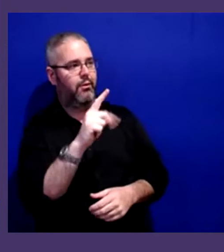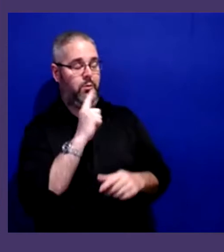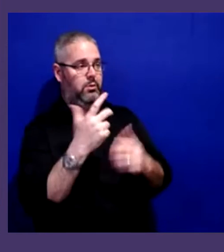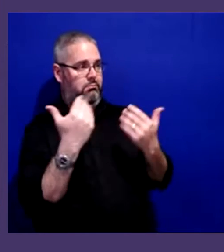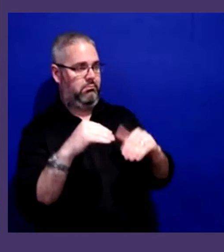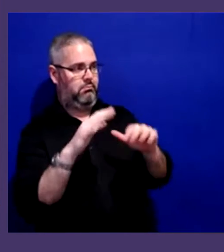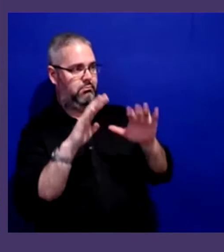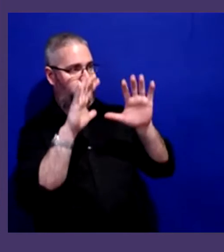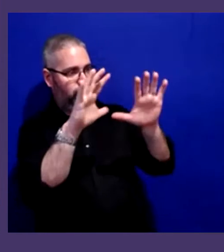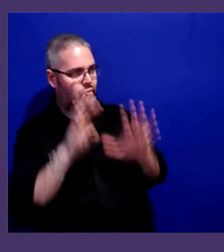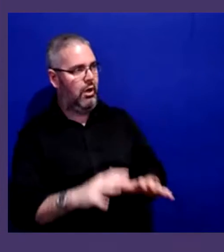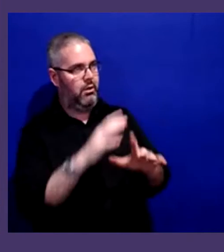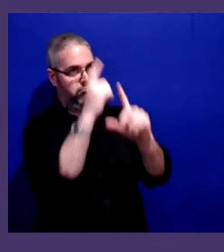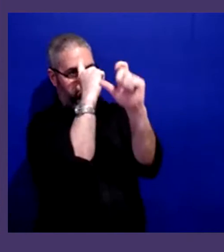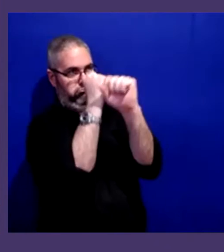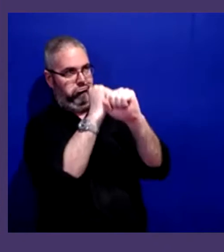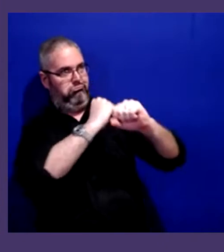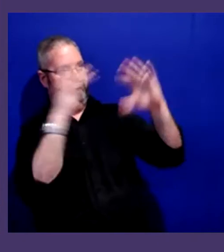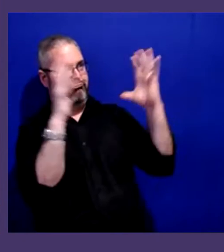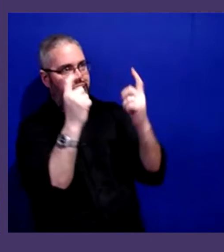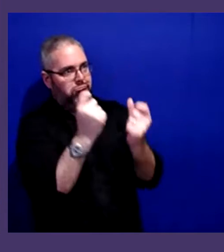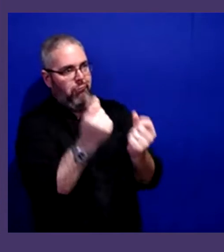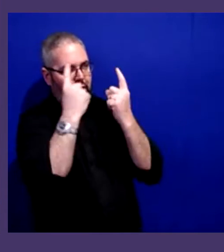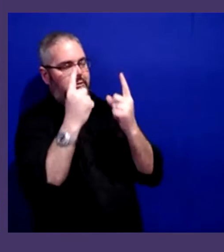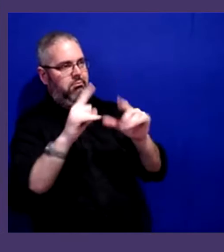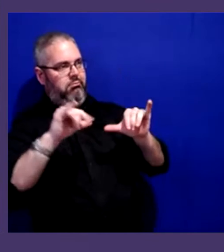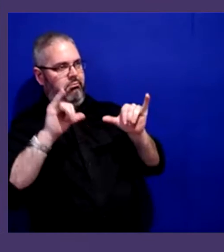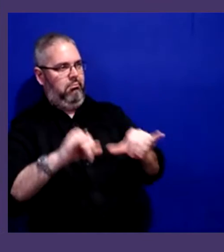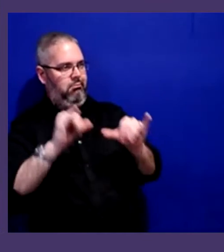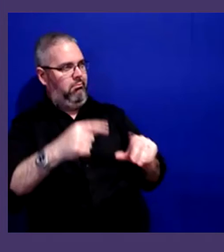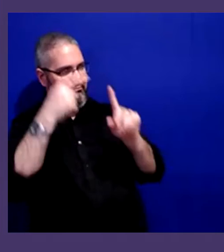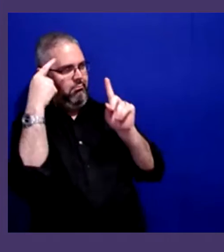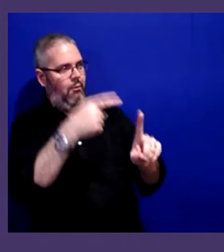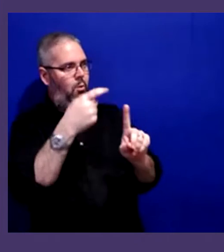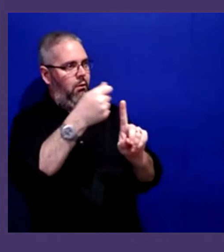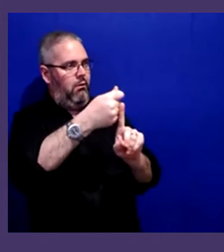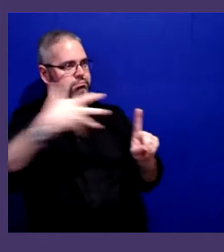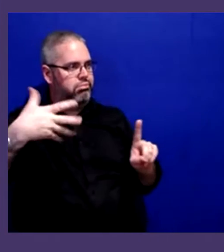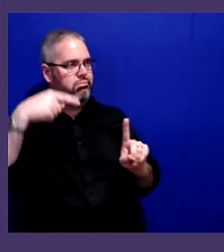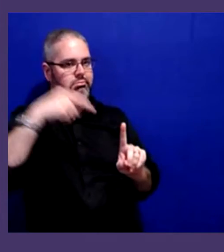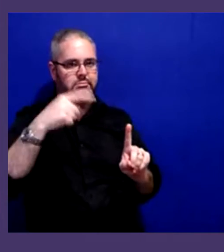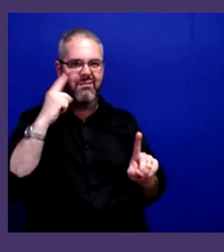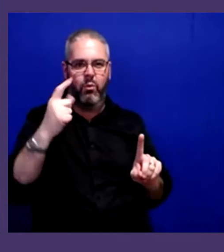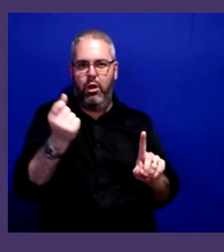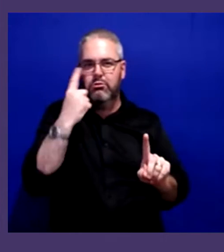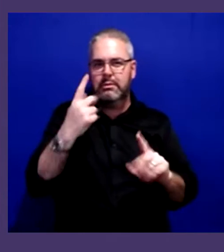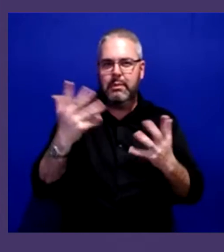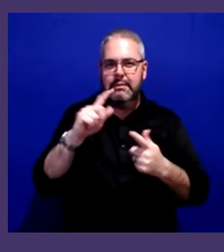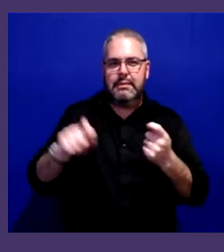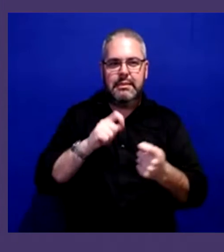a very good foundation to build upon for understanding why this is so important.